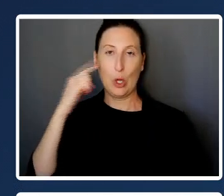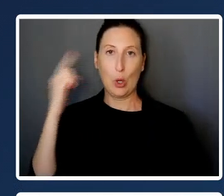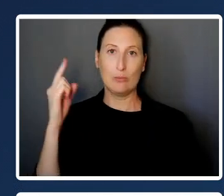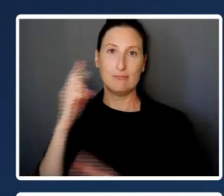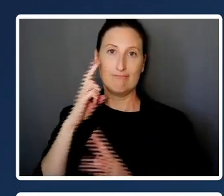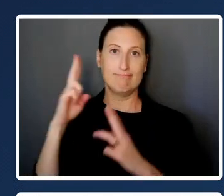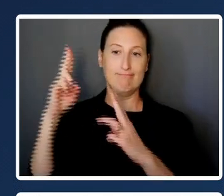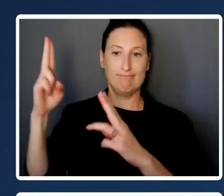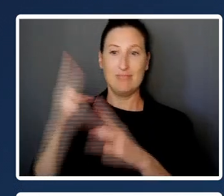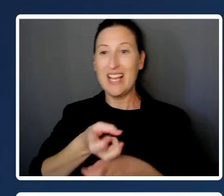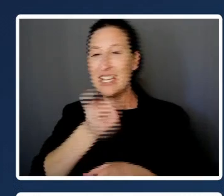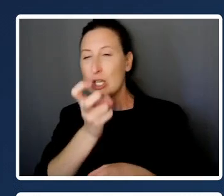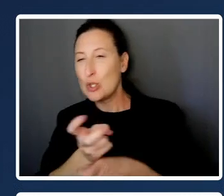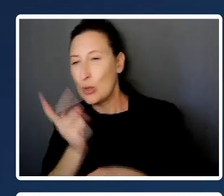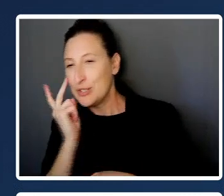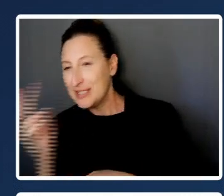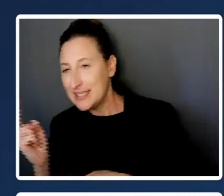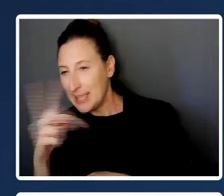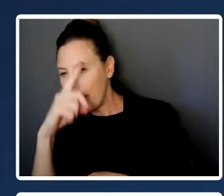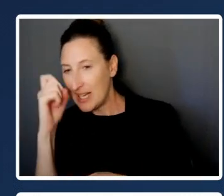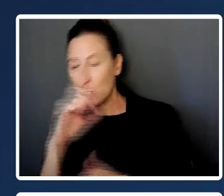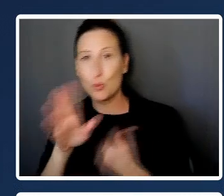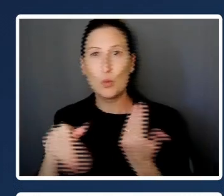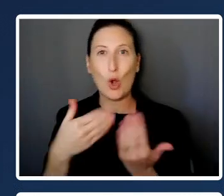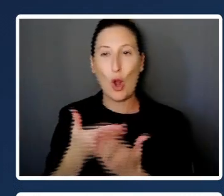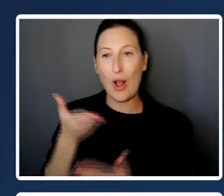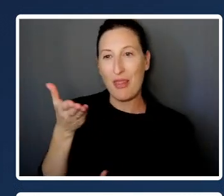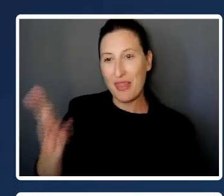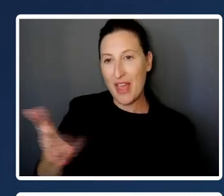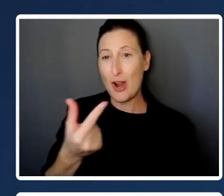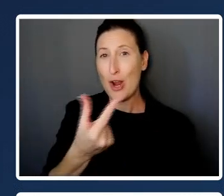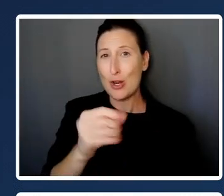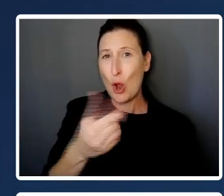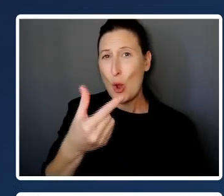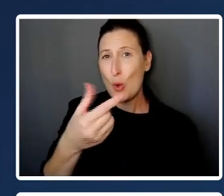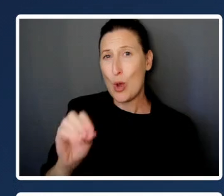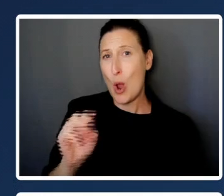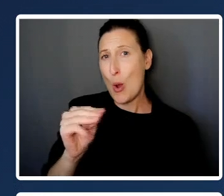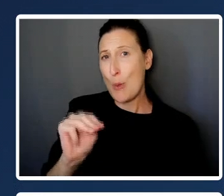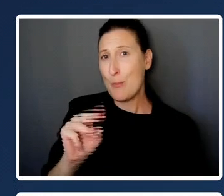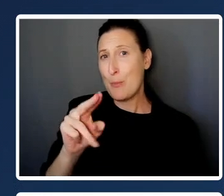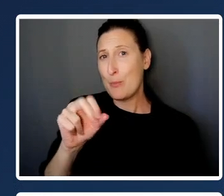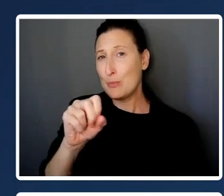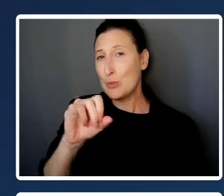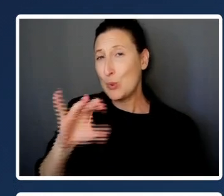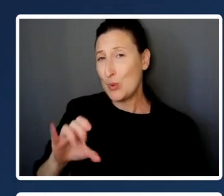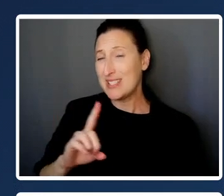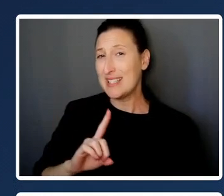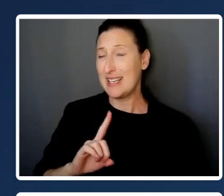D.C. area. We're not really sure if go-go music has the level of popularity required outside the